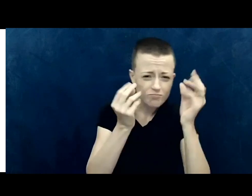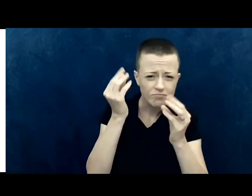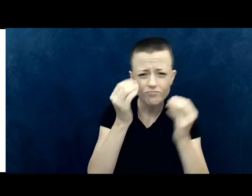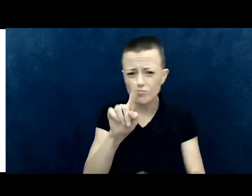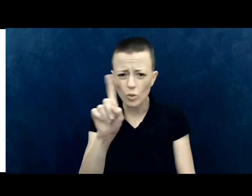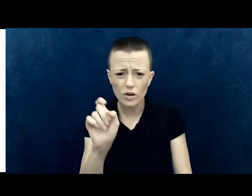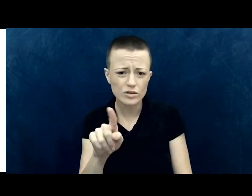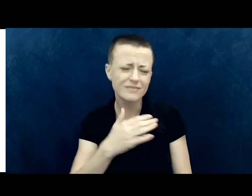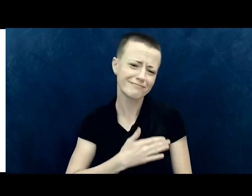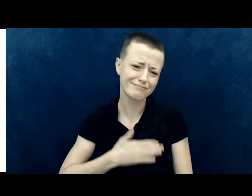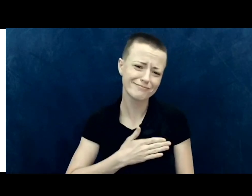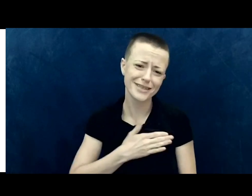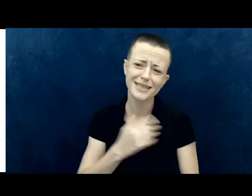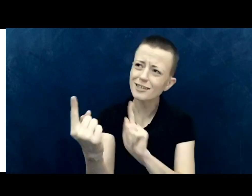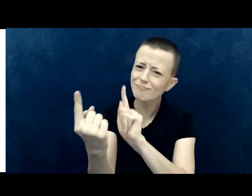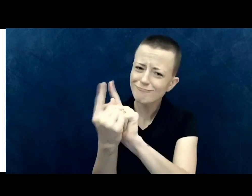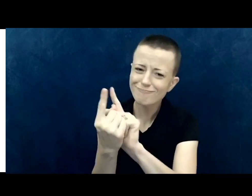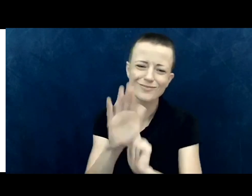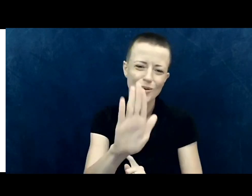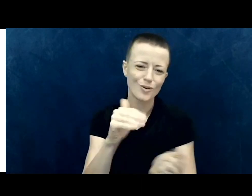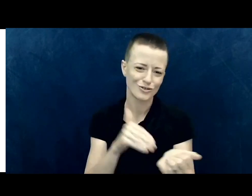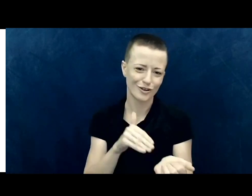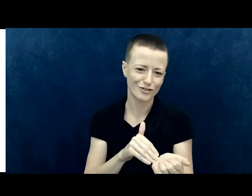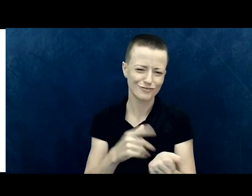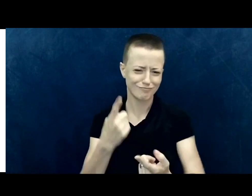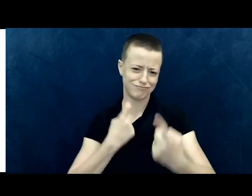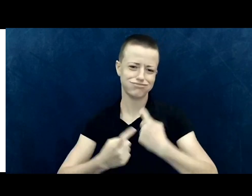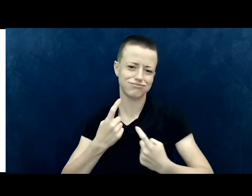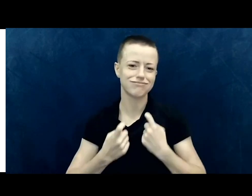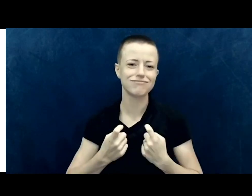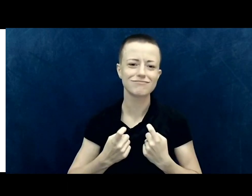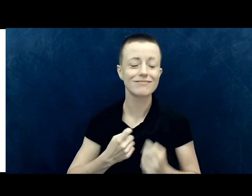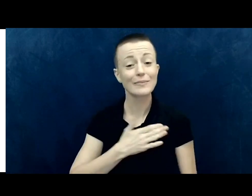like myself, are available for you to discuss additional questions you may have.